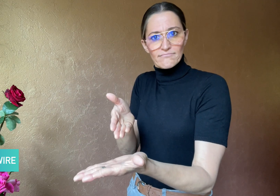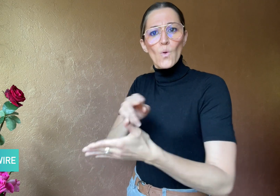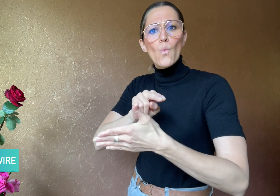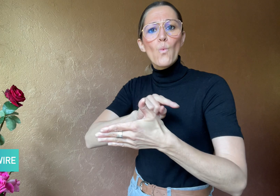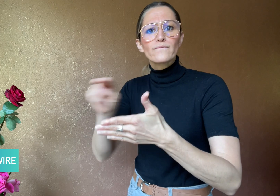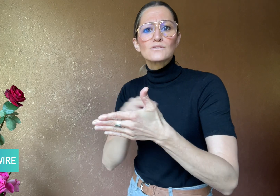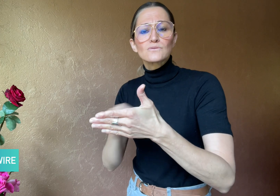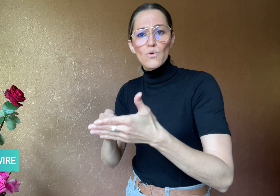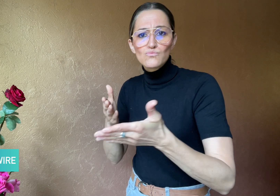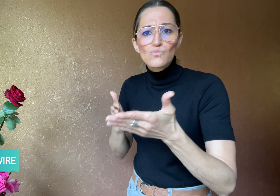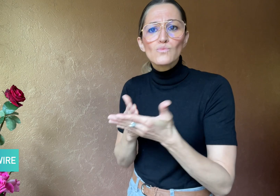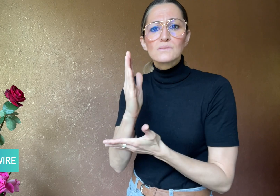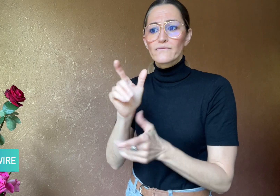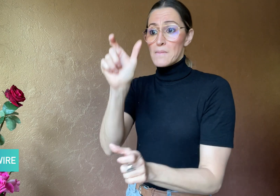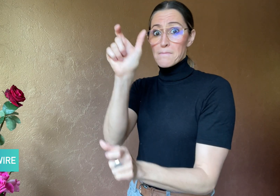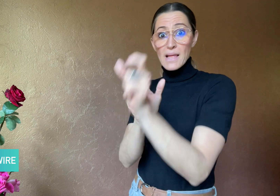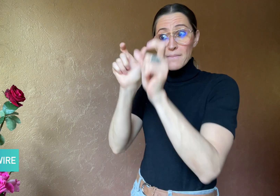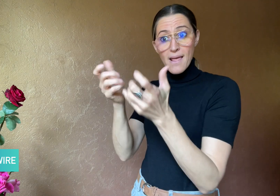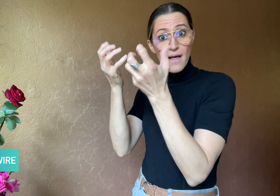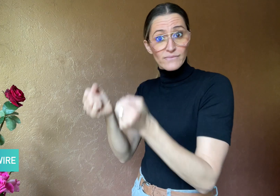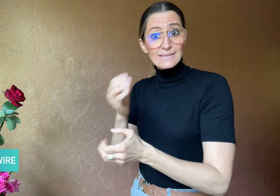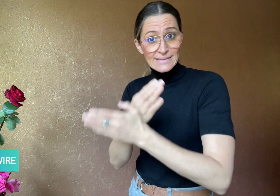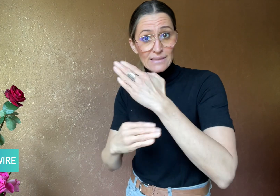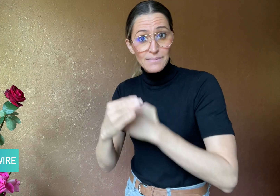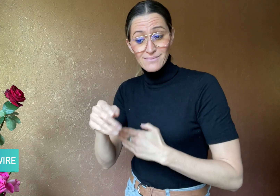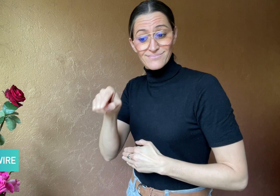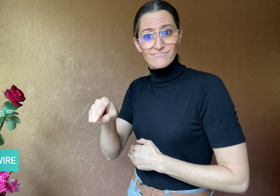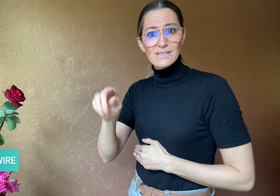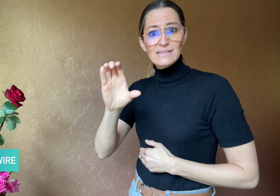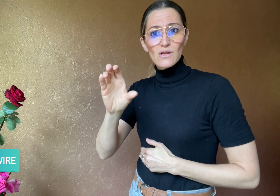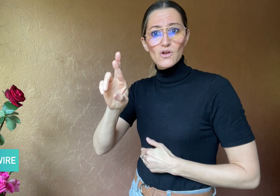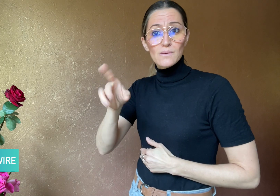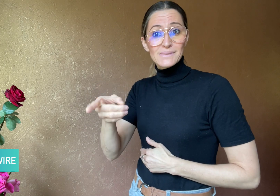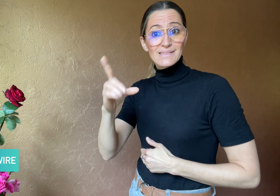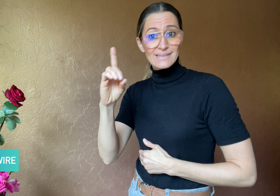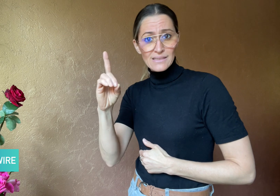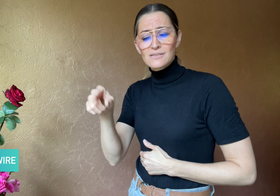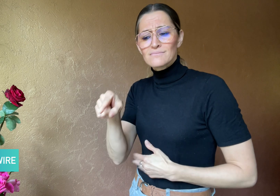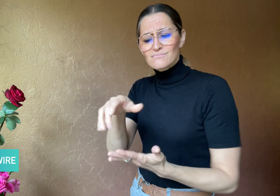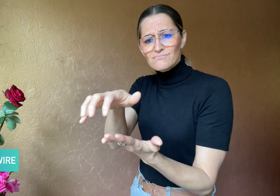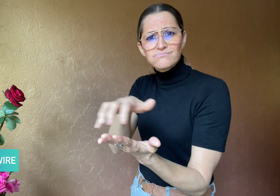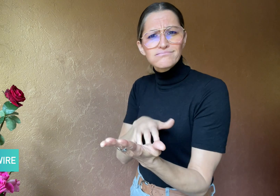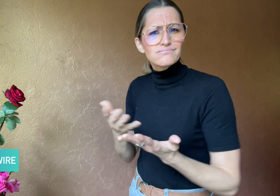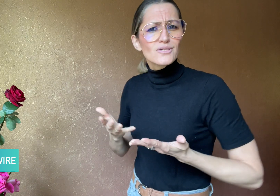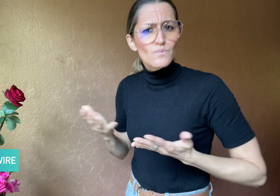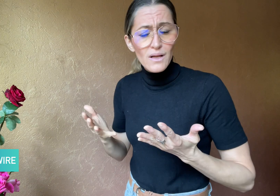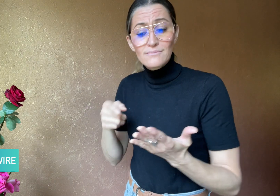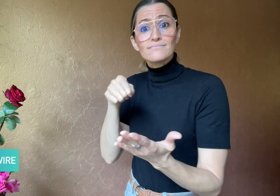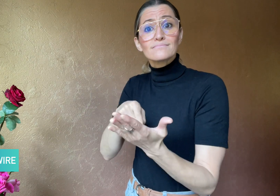of the Rights of Persons with Disabilities (CRPD)